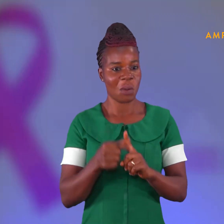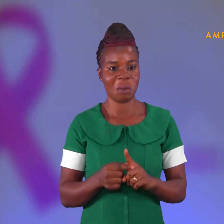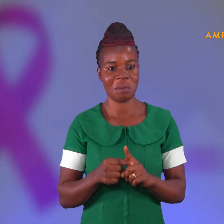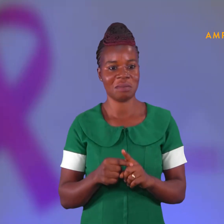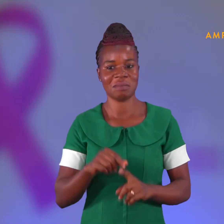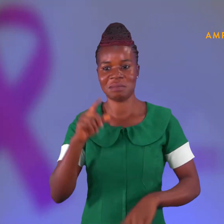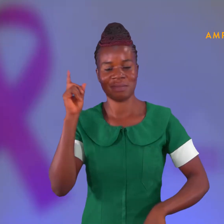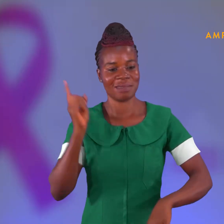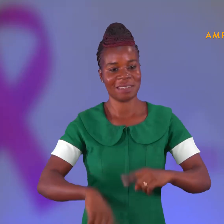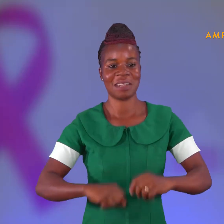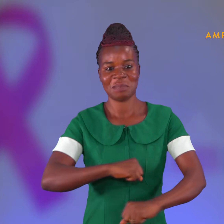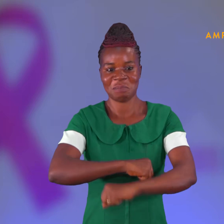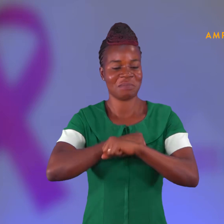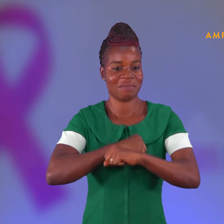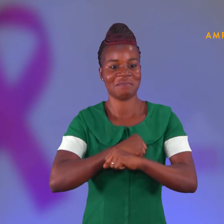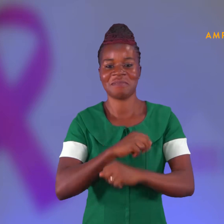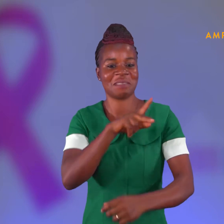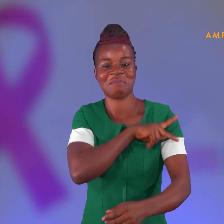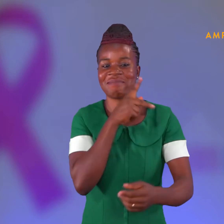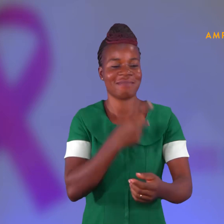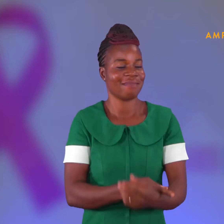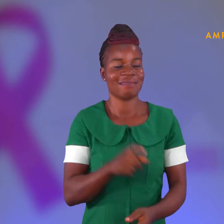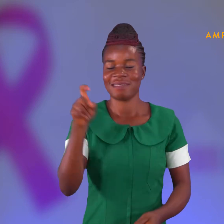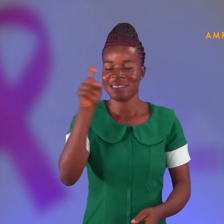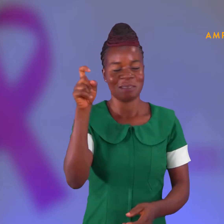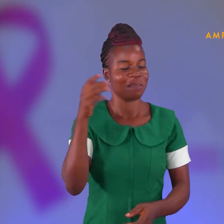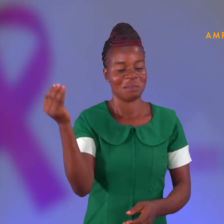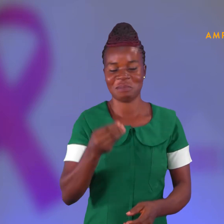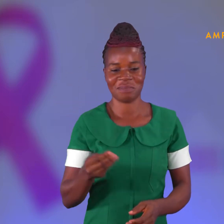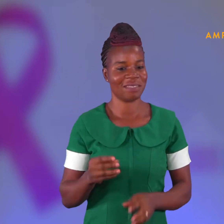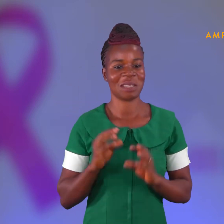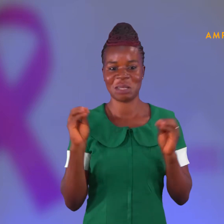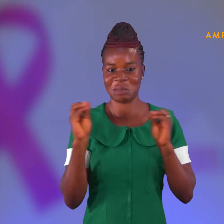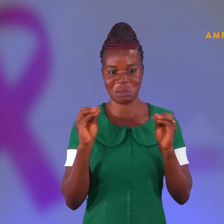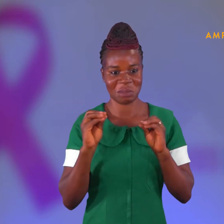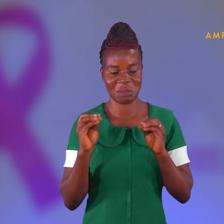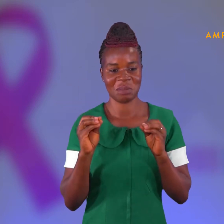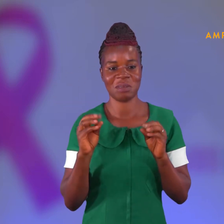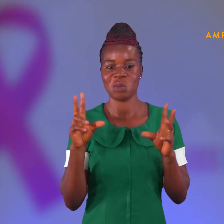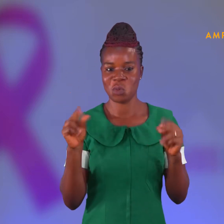No, there is no 100% protection against pregnancy when you use condom.